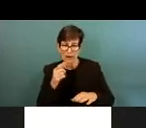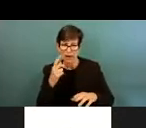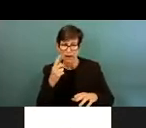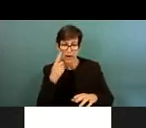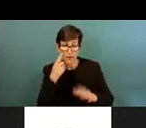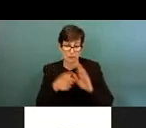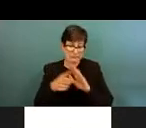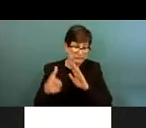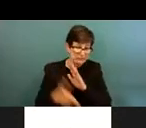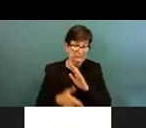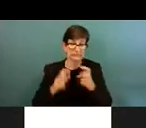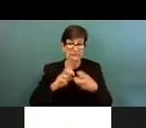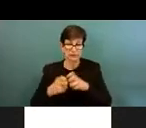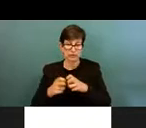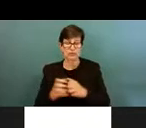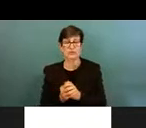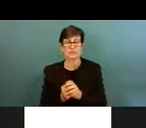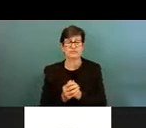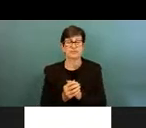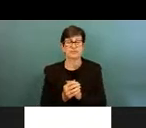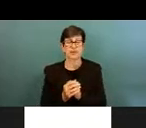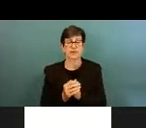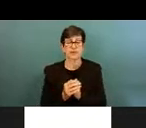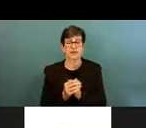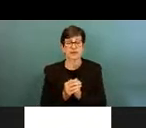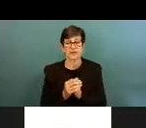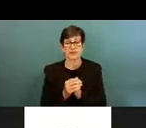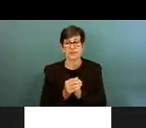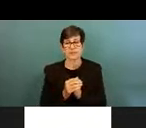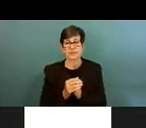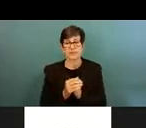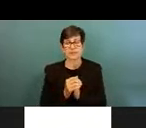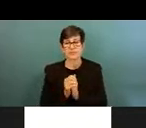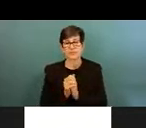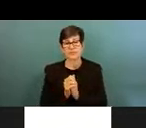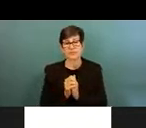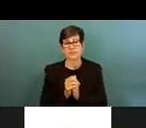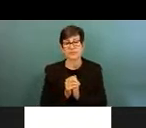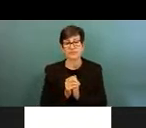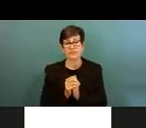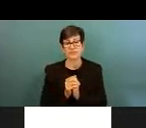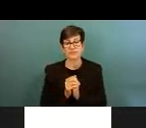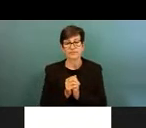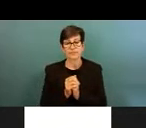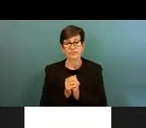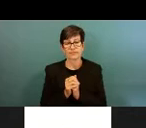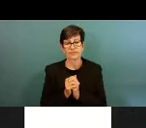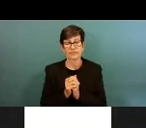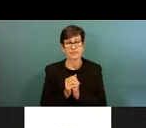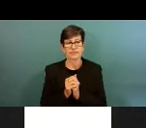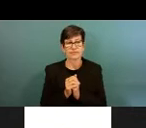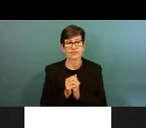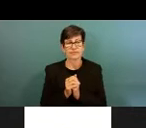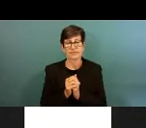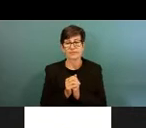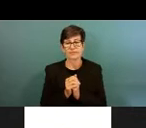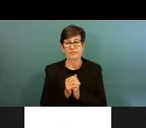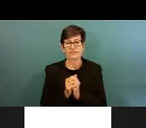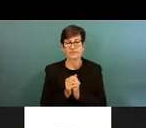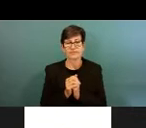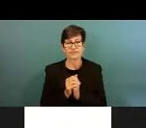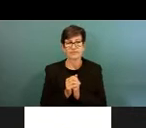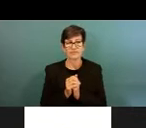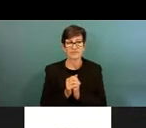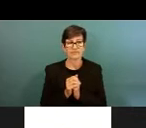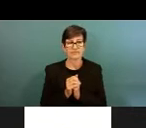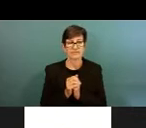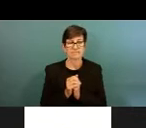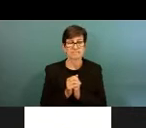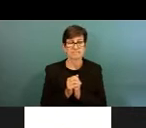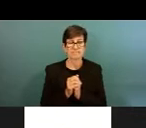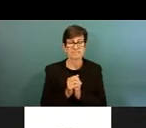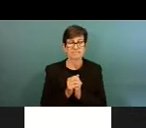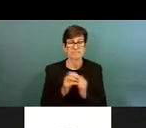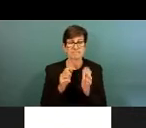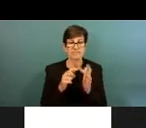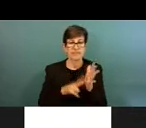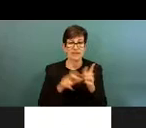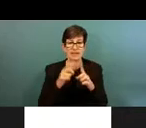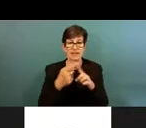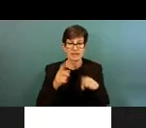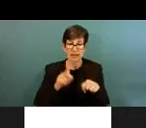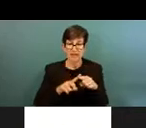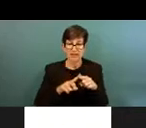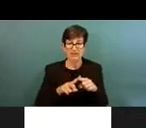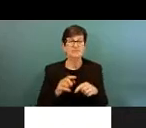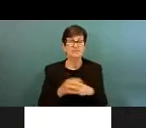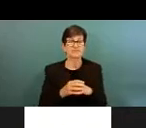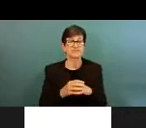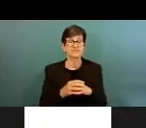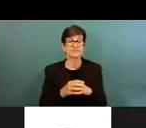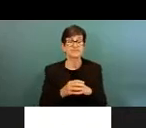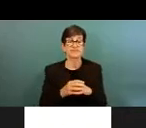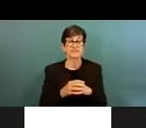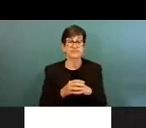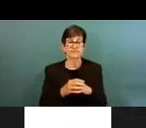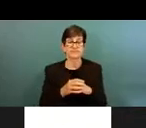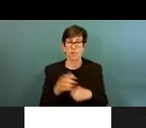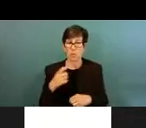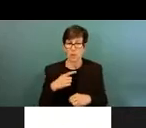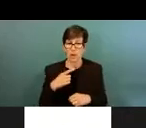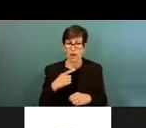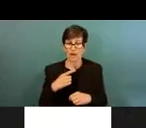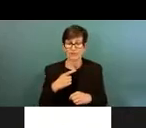right into it. The Index as always is here to provide a robust evidence base for policy.